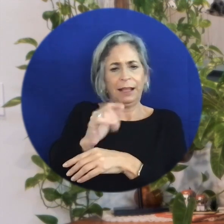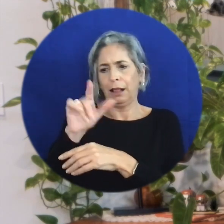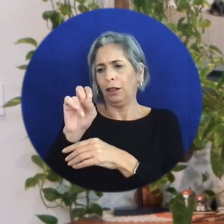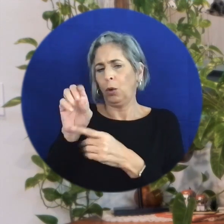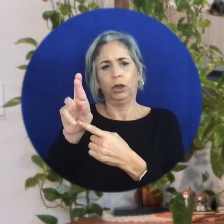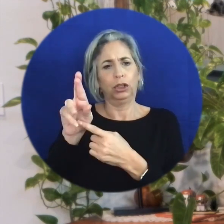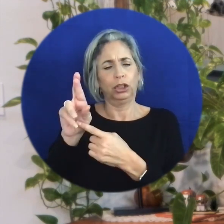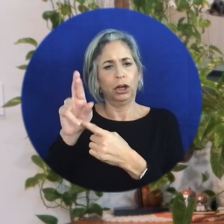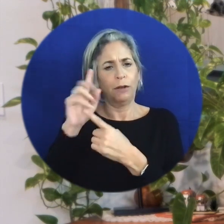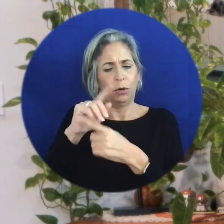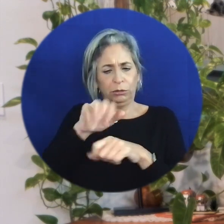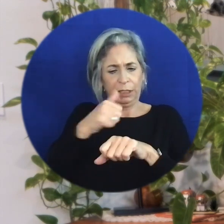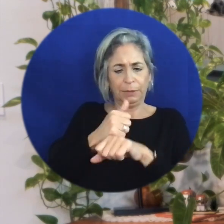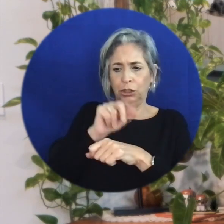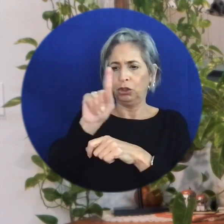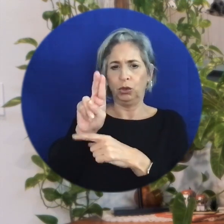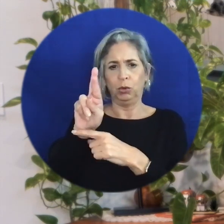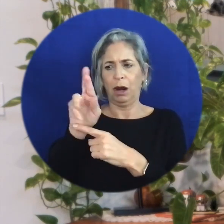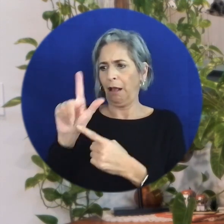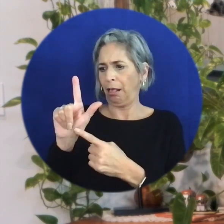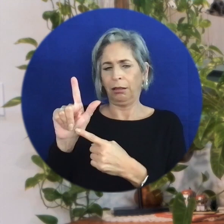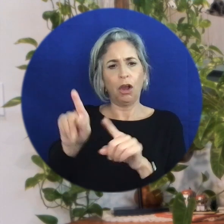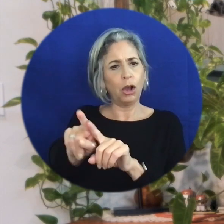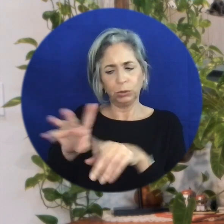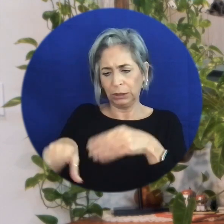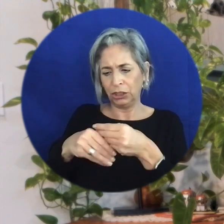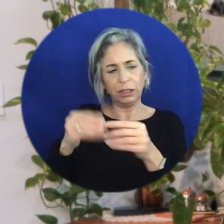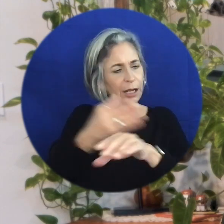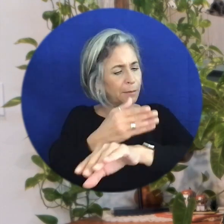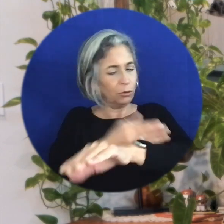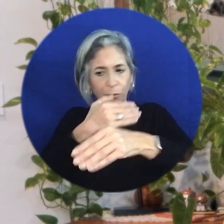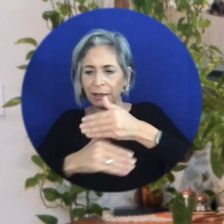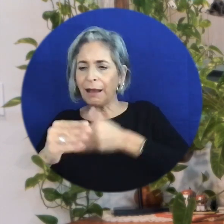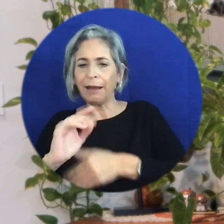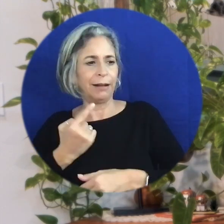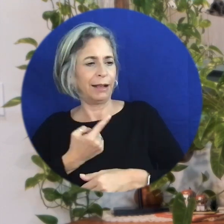properties that were really helpful for us such as loader for dynamically assembling image url.